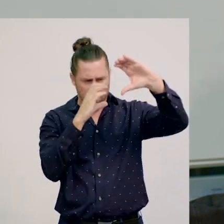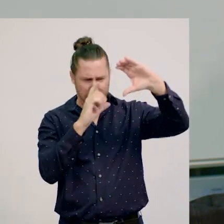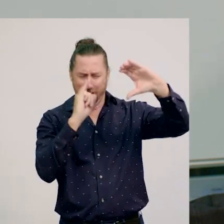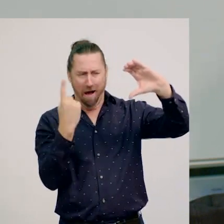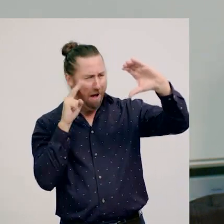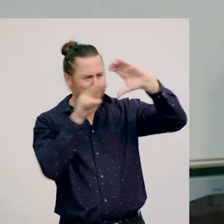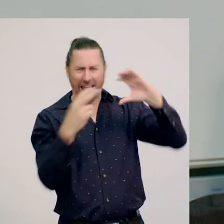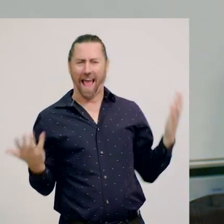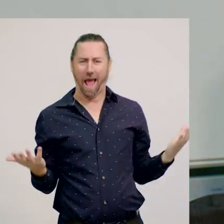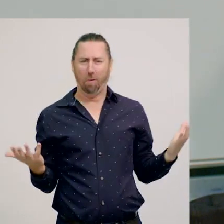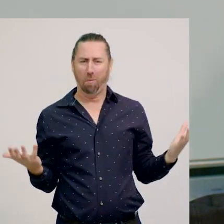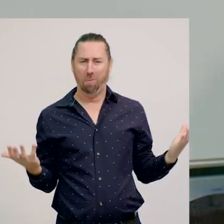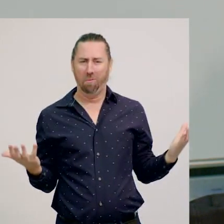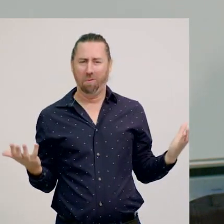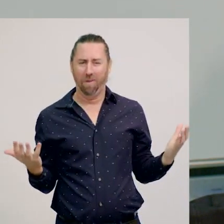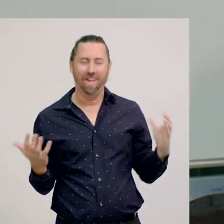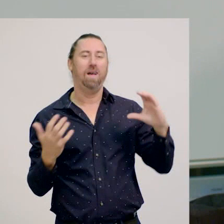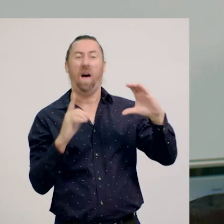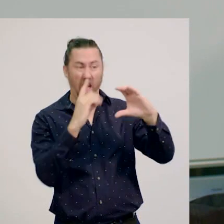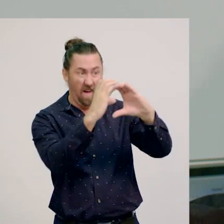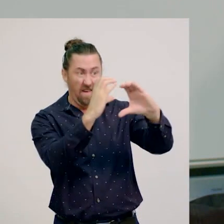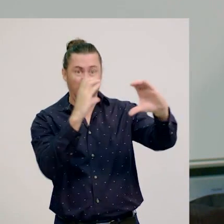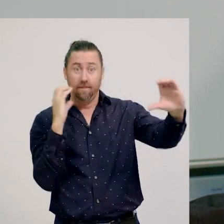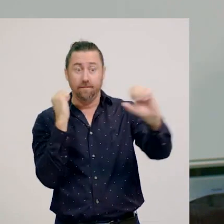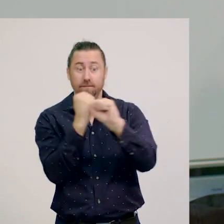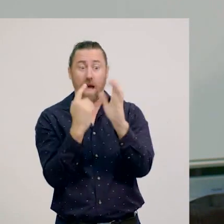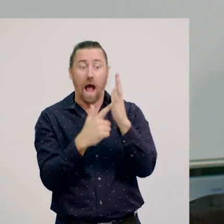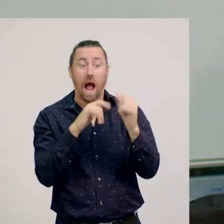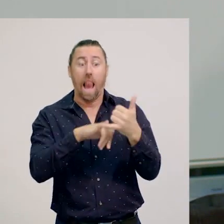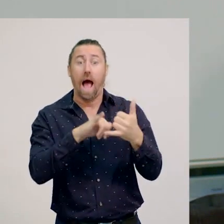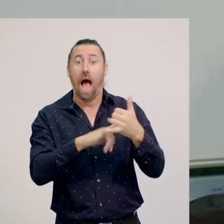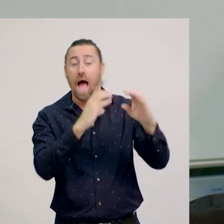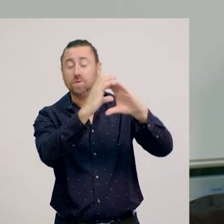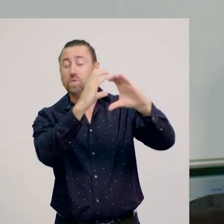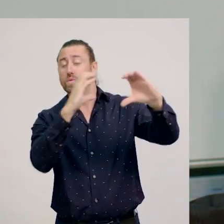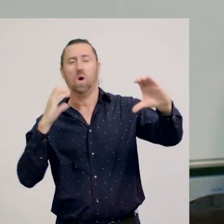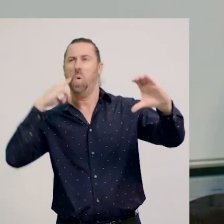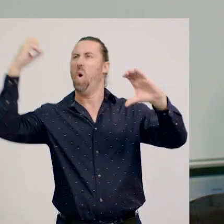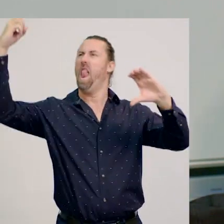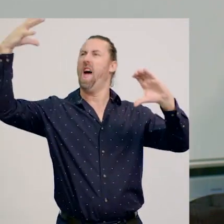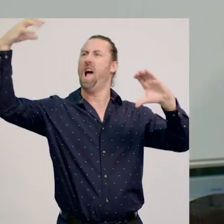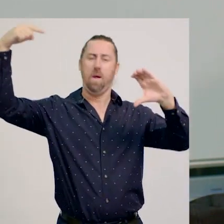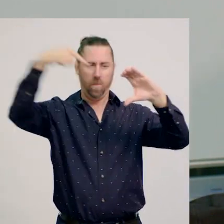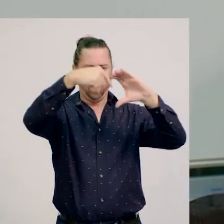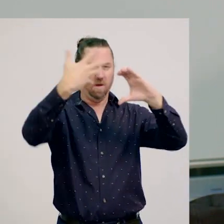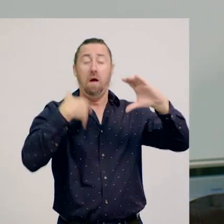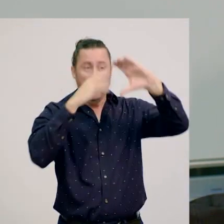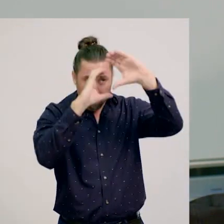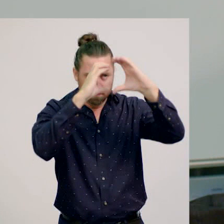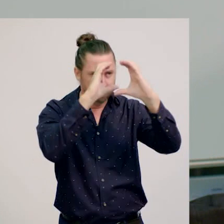If the whole thing was made of glass, the light couldn’t get in. Or too much light would get in the sides, and it also wouldn’t be very strong.